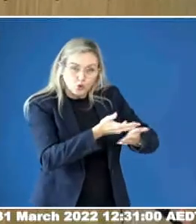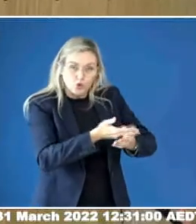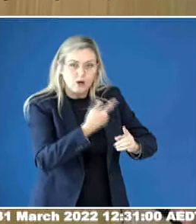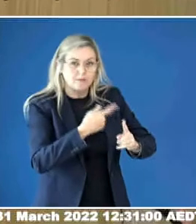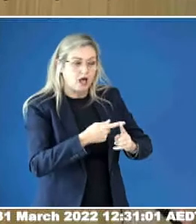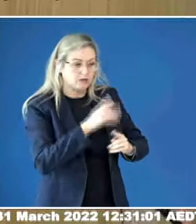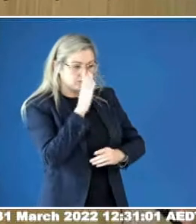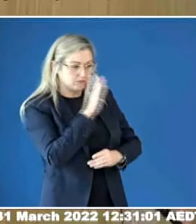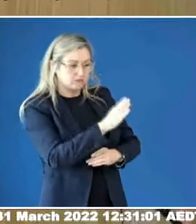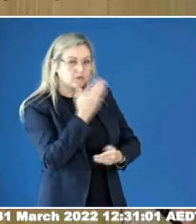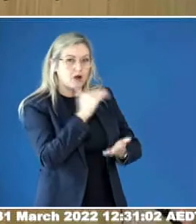We didn't manage it very well.